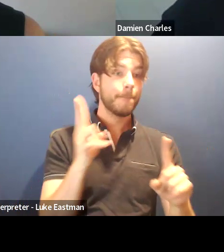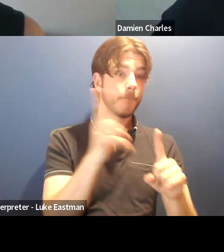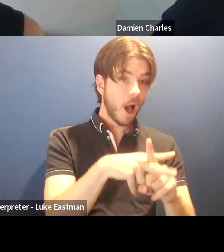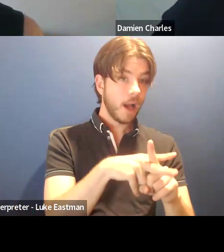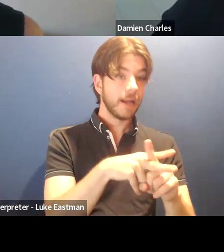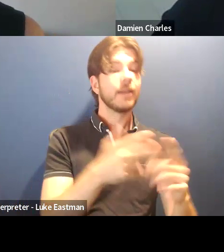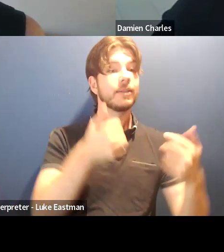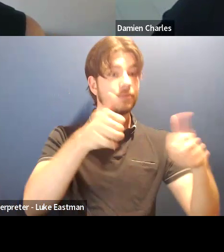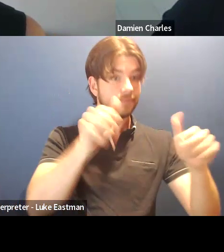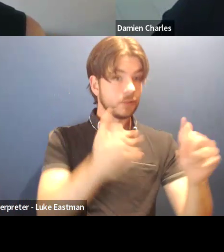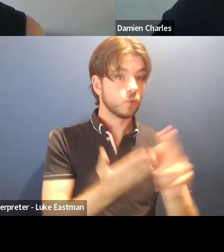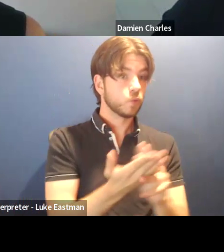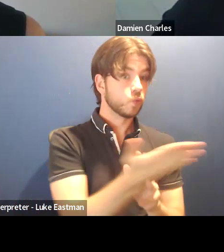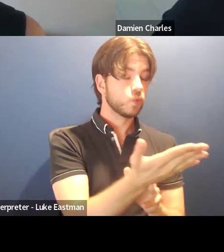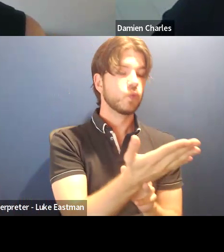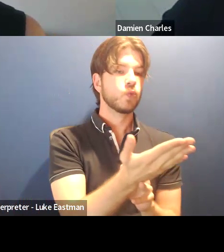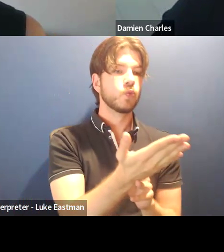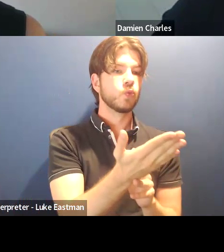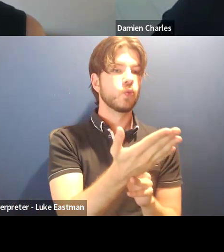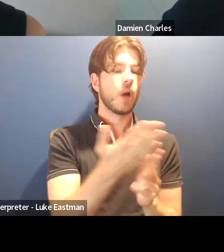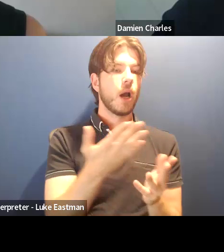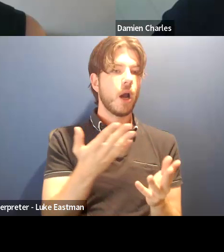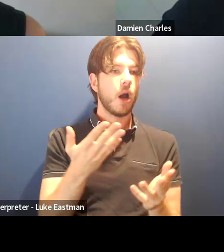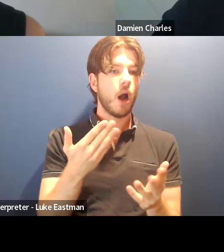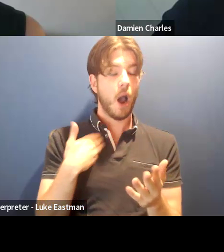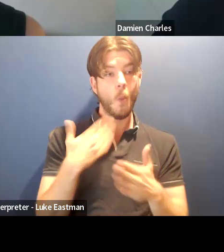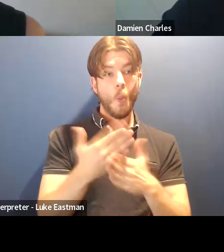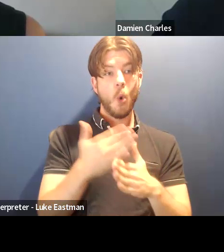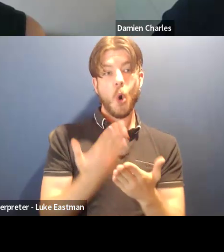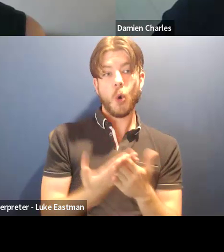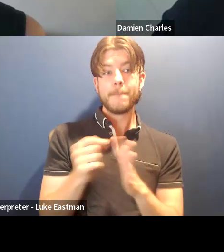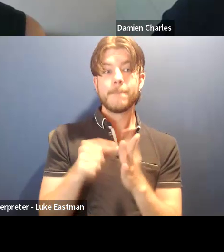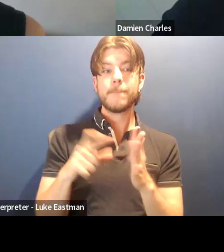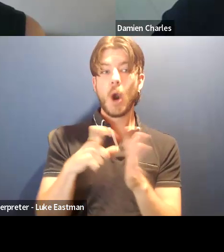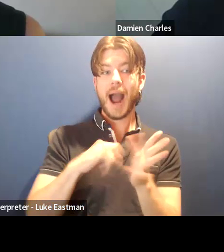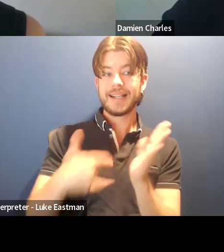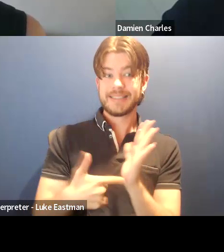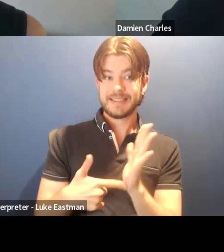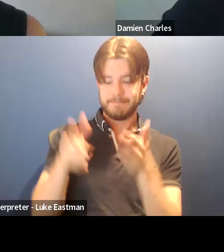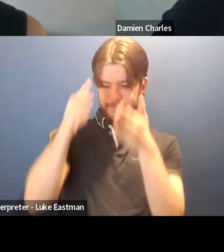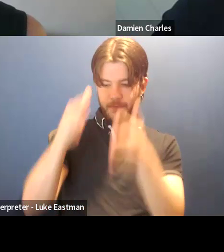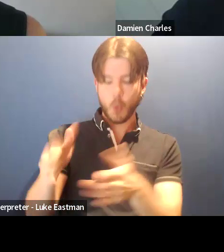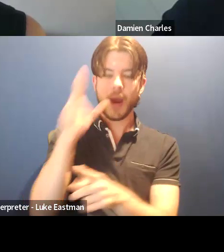through where I worked on a podcast